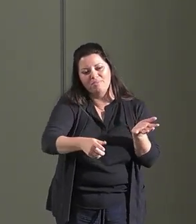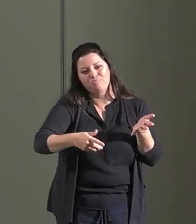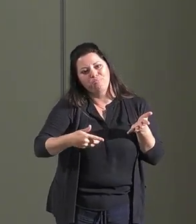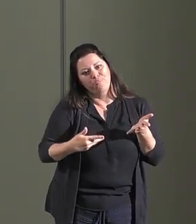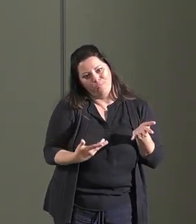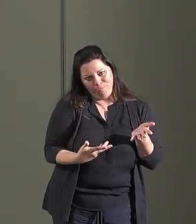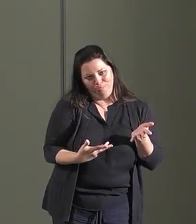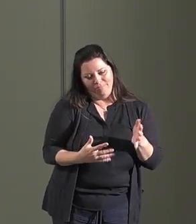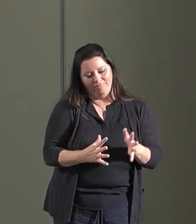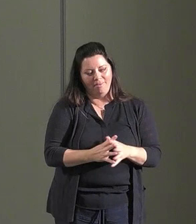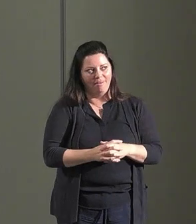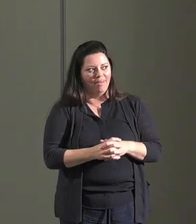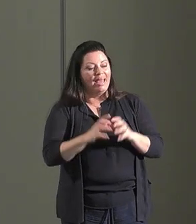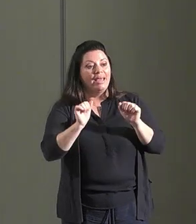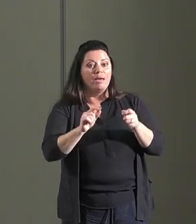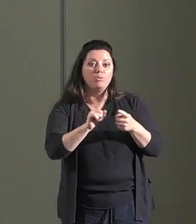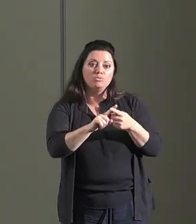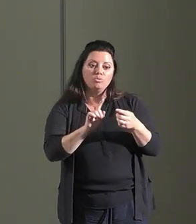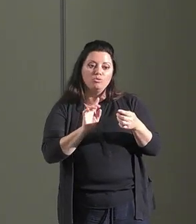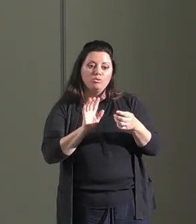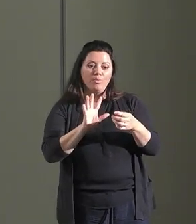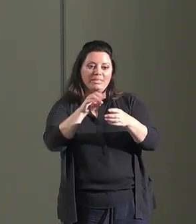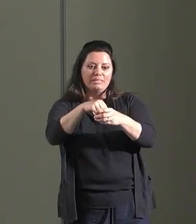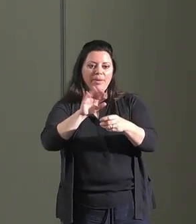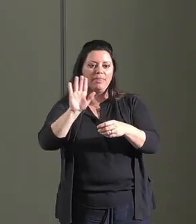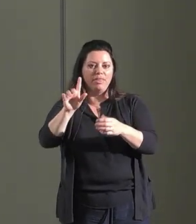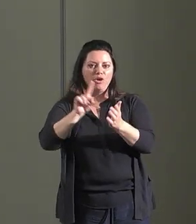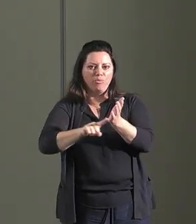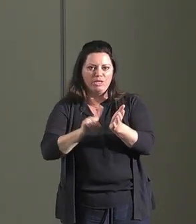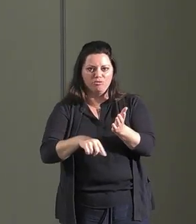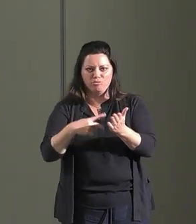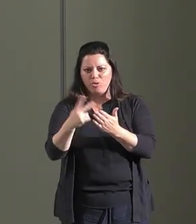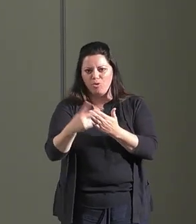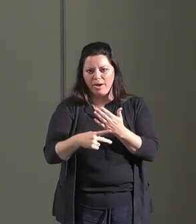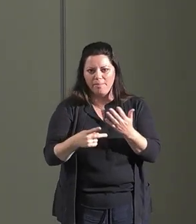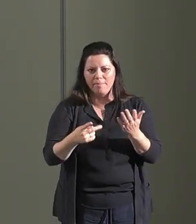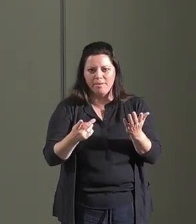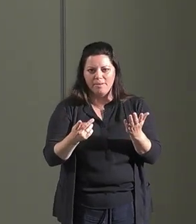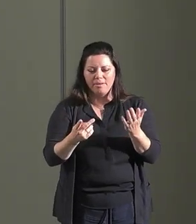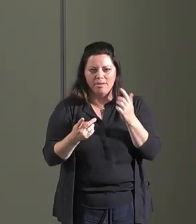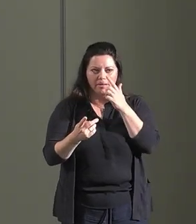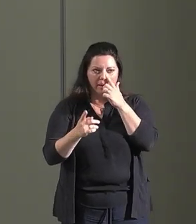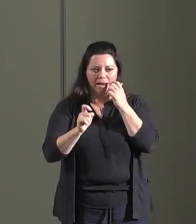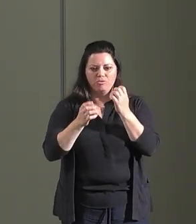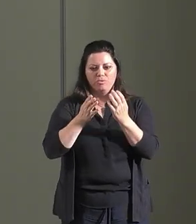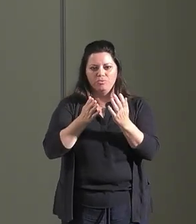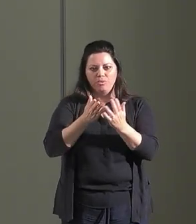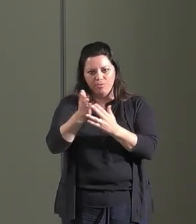Being able to participate in a research project in the University. And go through research training.